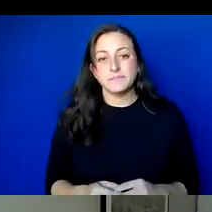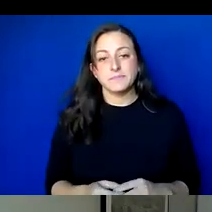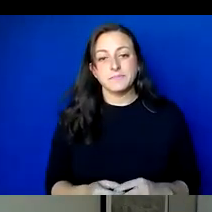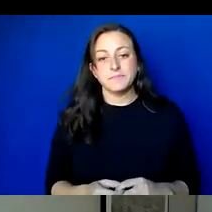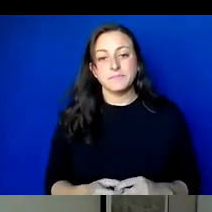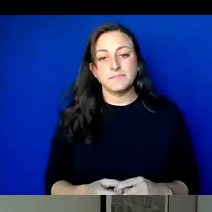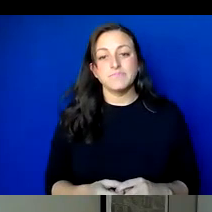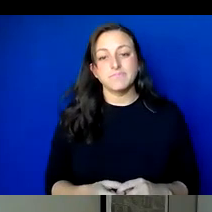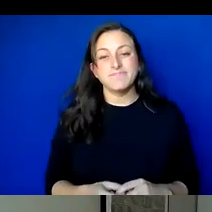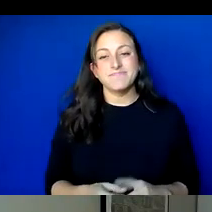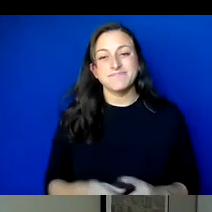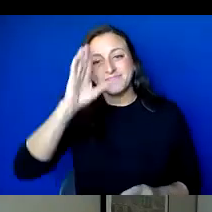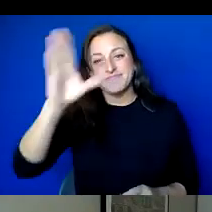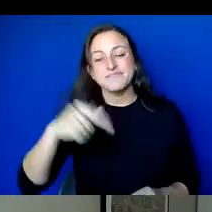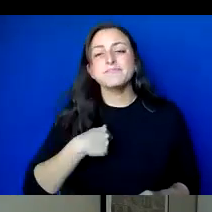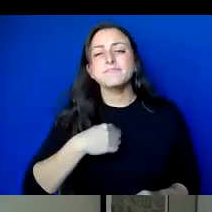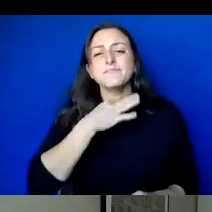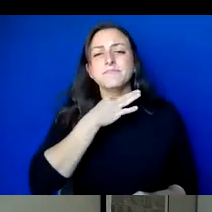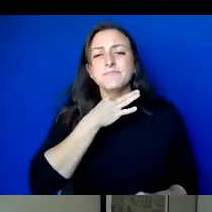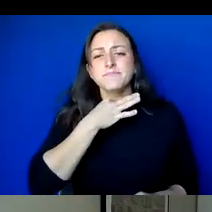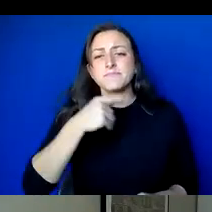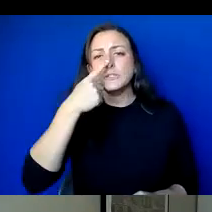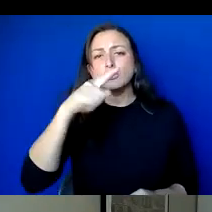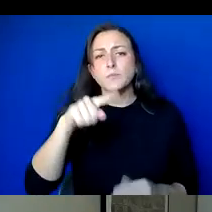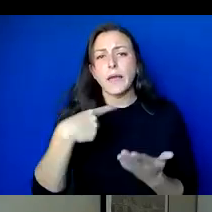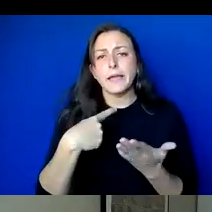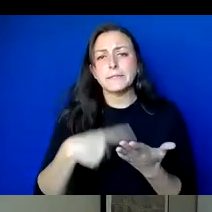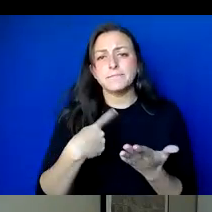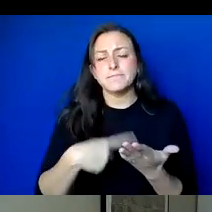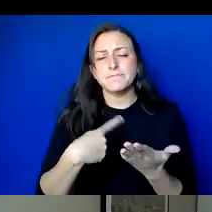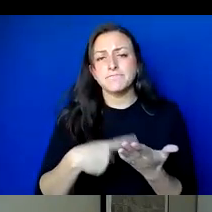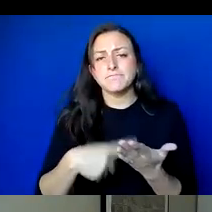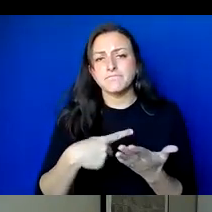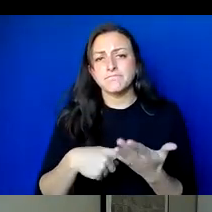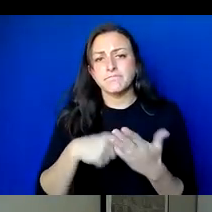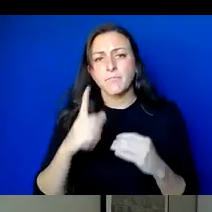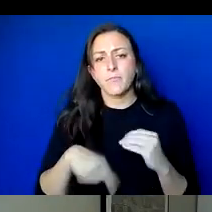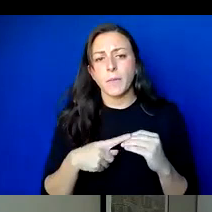Kim: Hi I was just wondering if you could talk a little bit about the difference in the